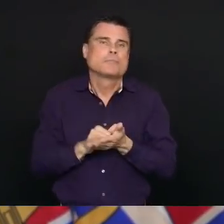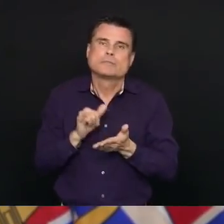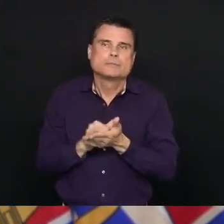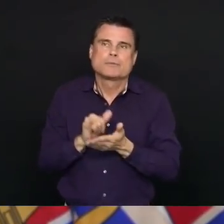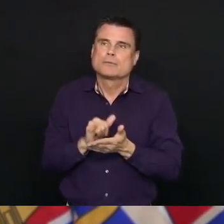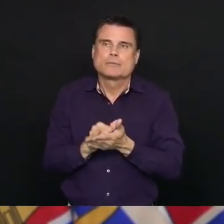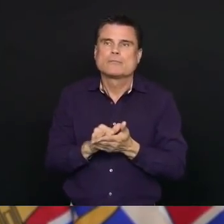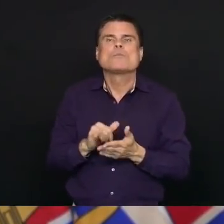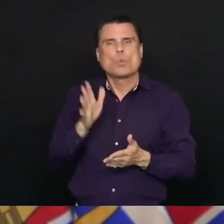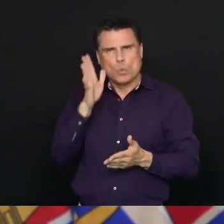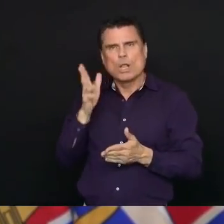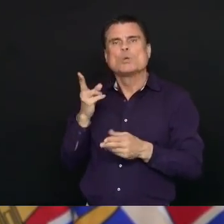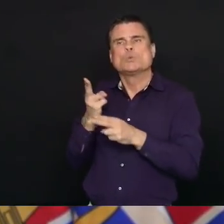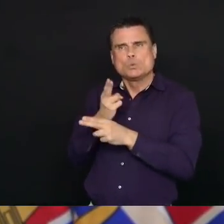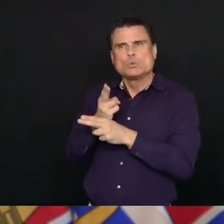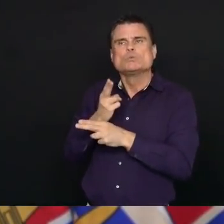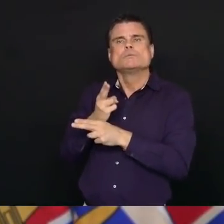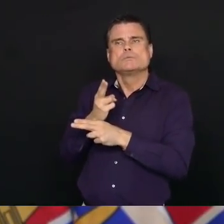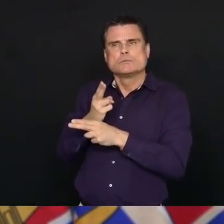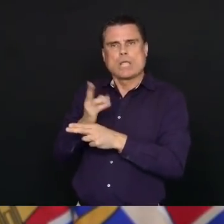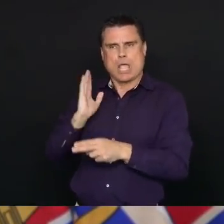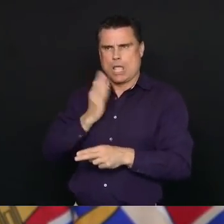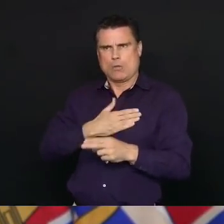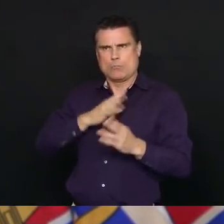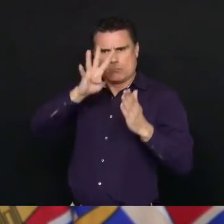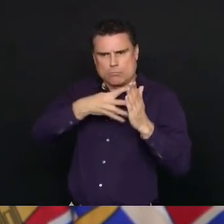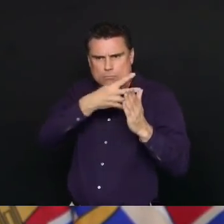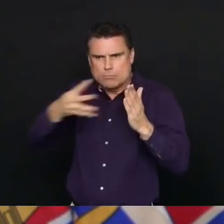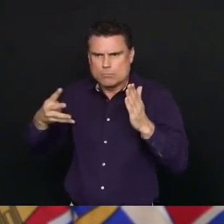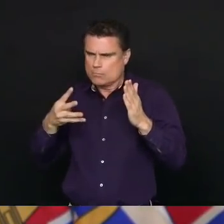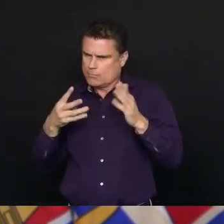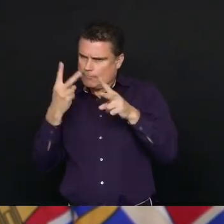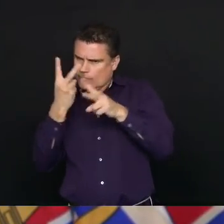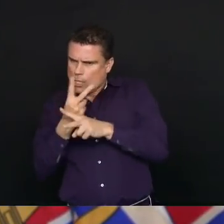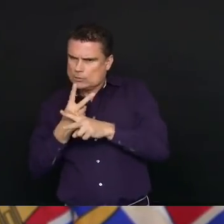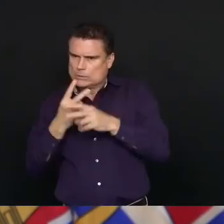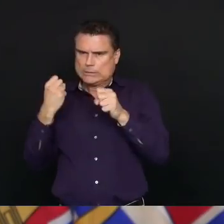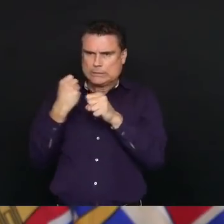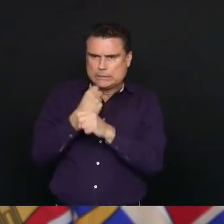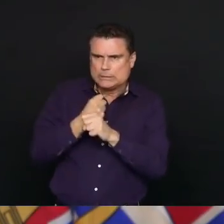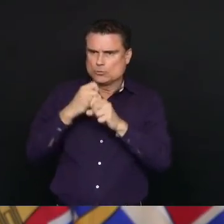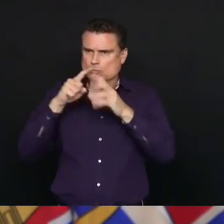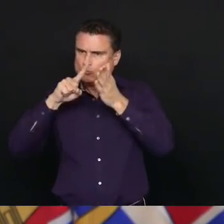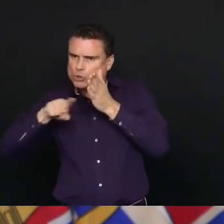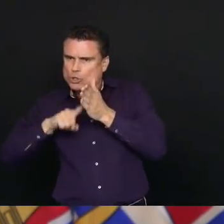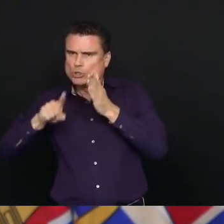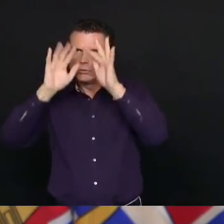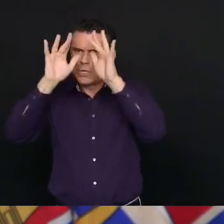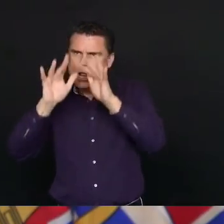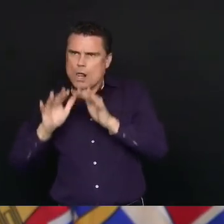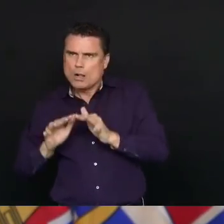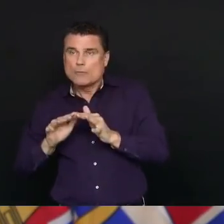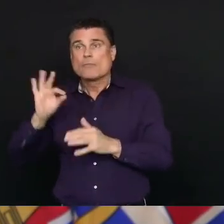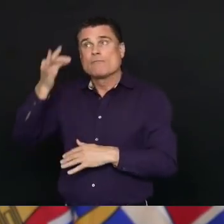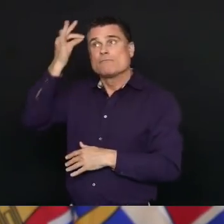Our modeling is about what do we need to prepare for. As you can see the deaths are not something that can be predicted.